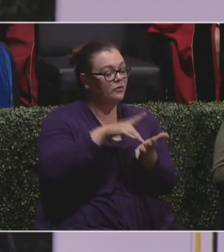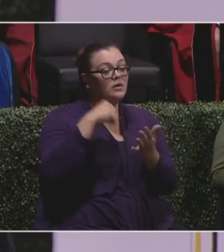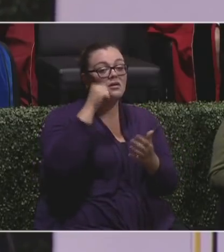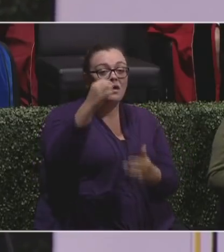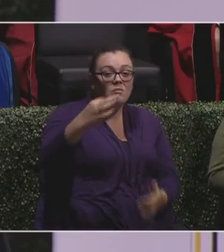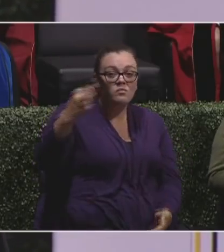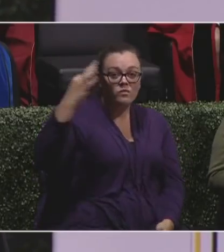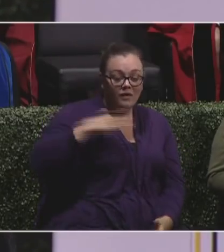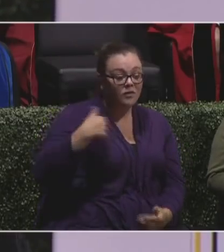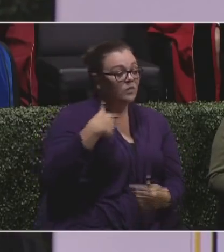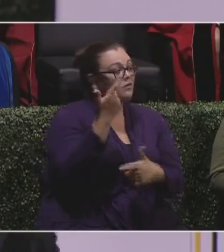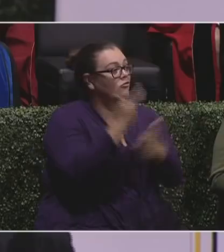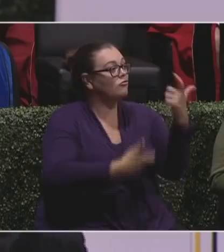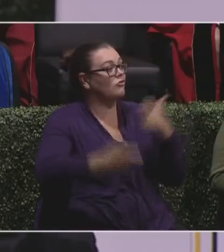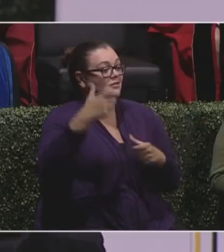IN THE FUTURE, THOUGH.